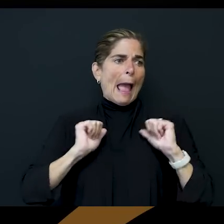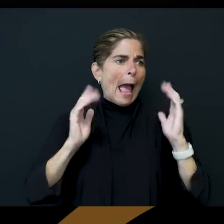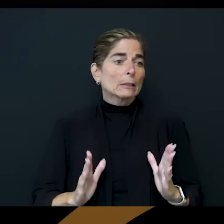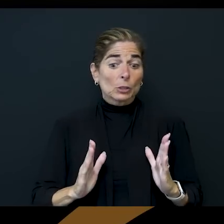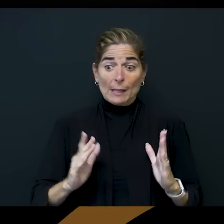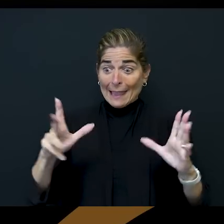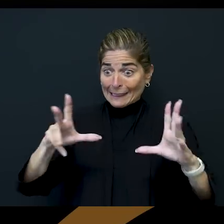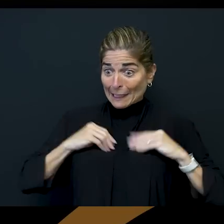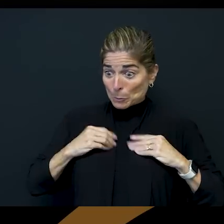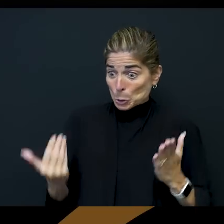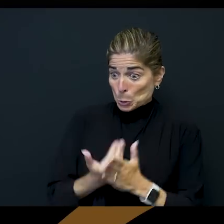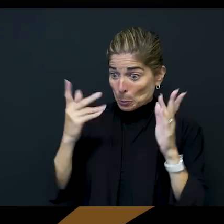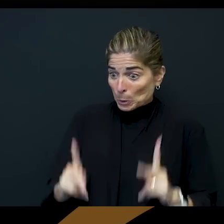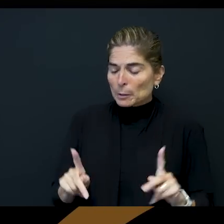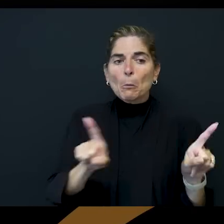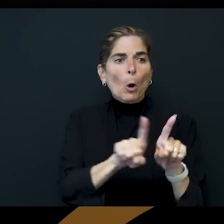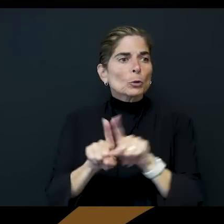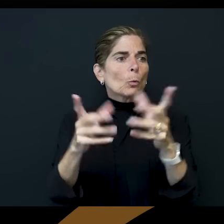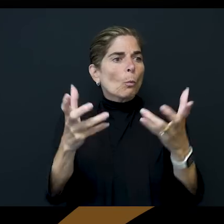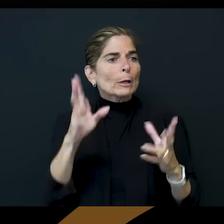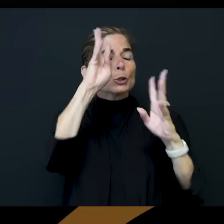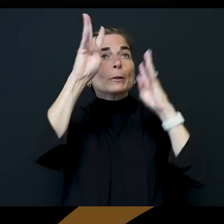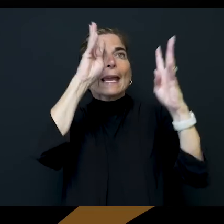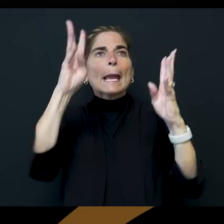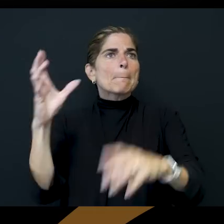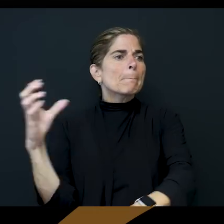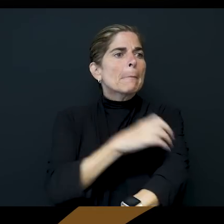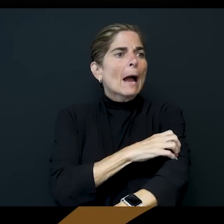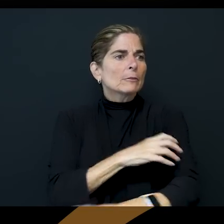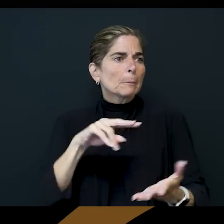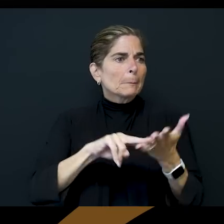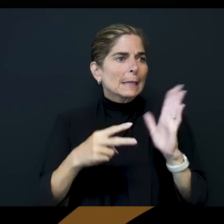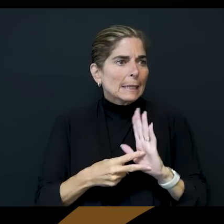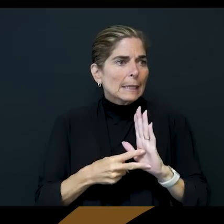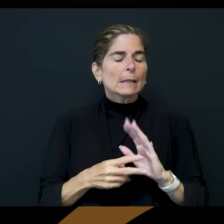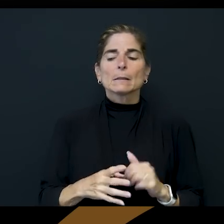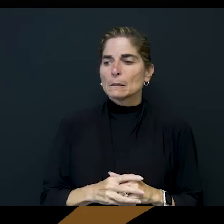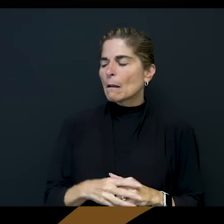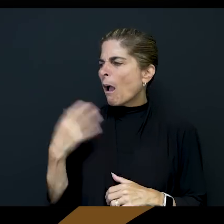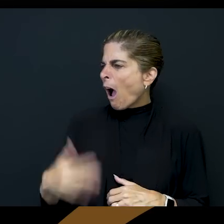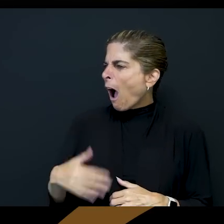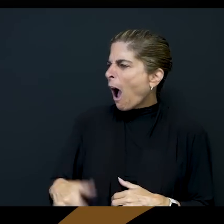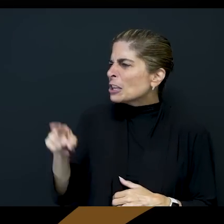but as someone who wants to create something that's powerful and special and meaningful. It's so amazing because she's never done anything.